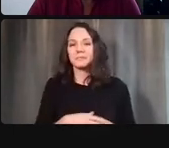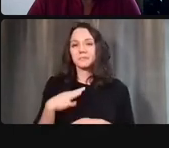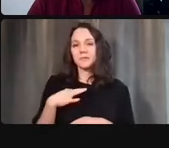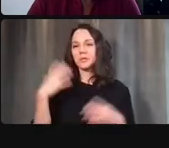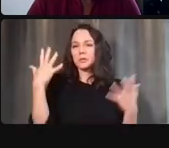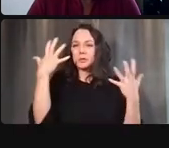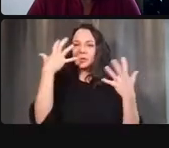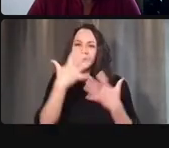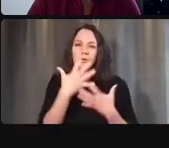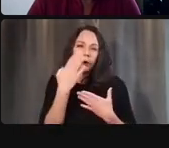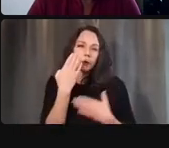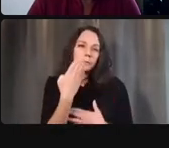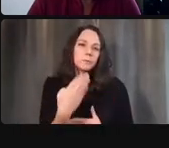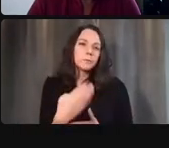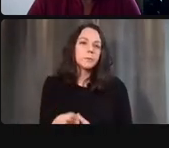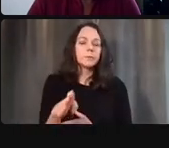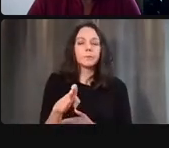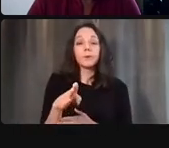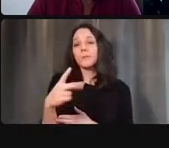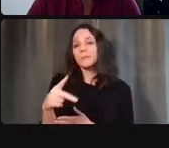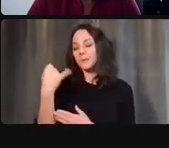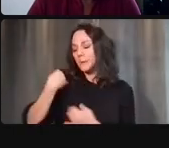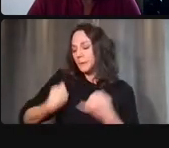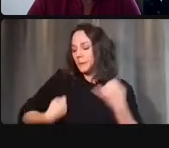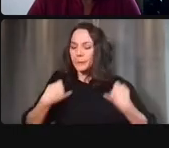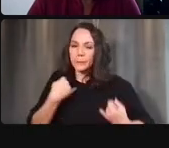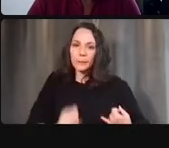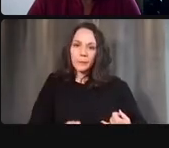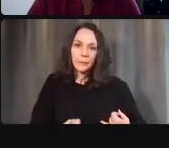stripes, purple pants, and Gray and black sneakers.